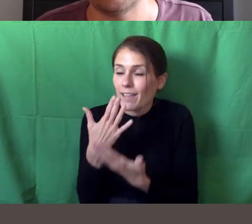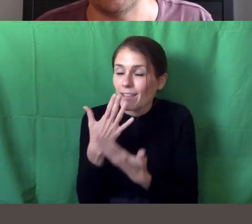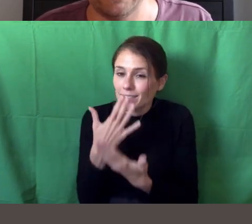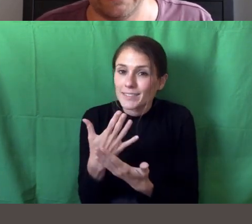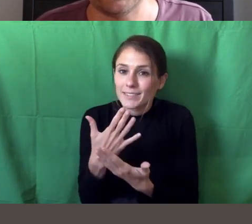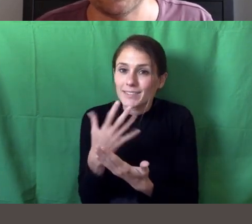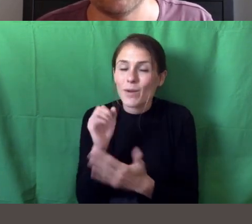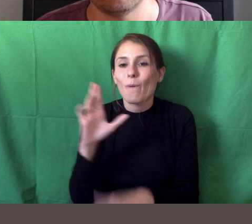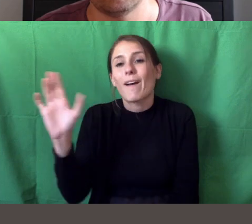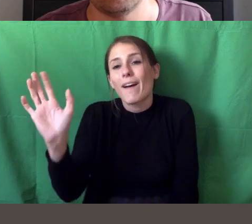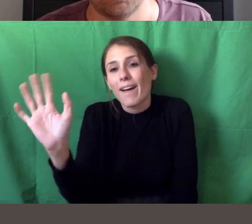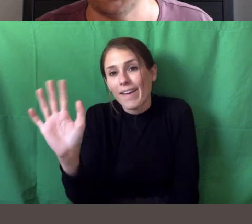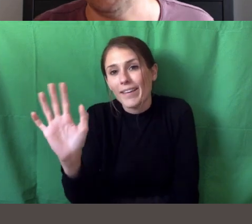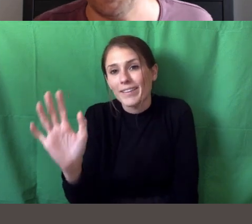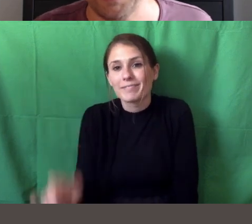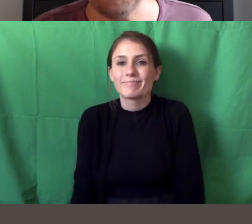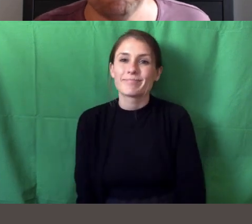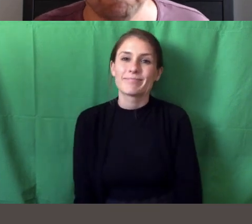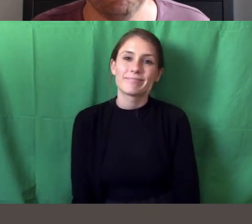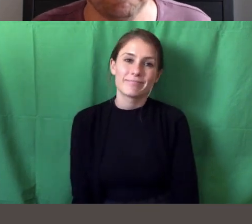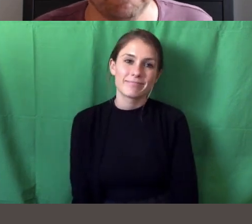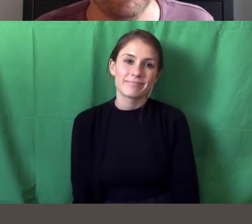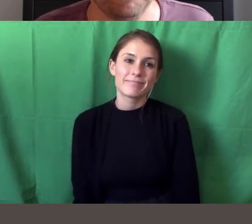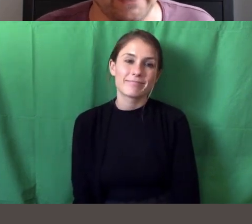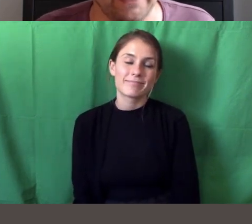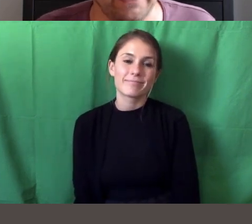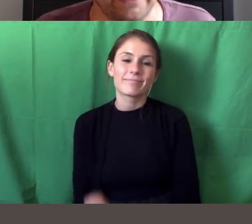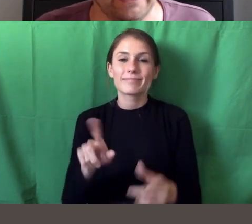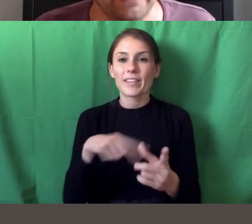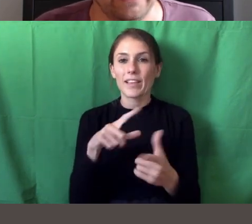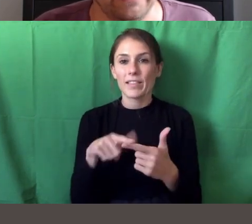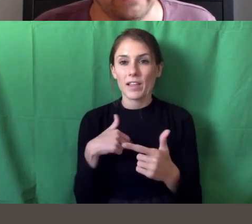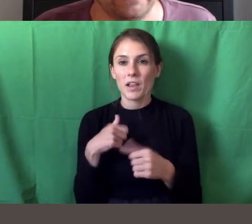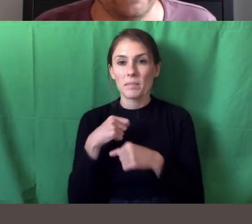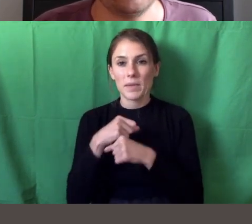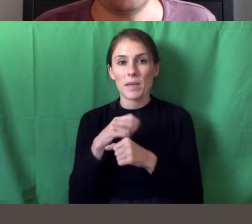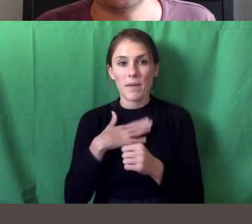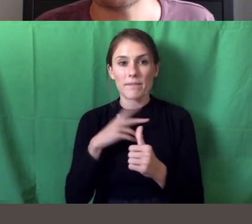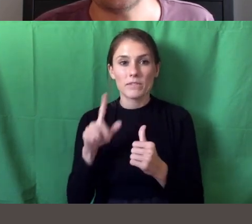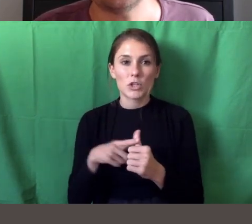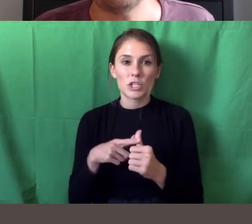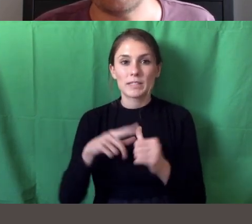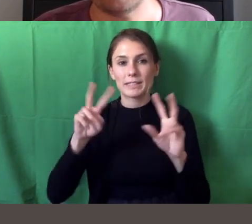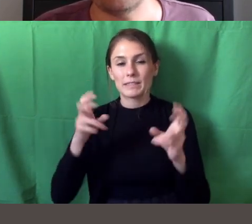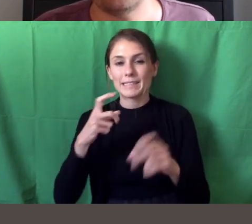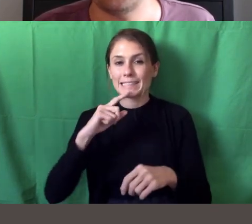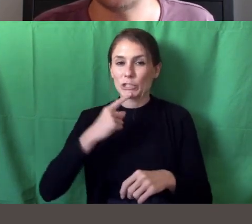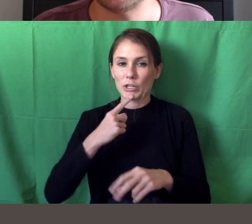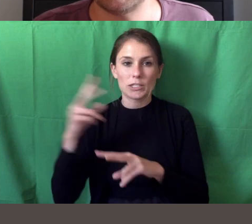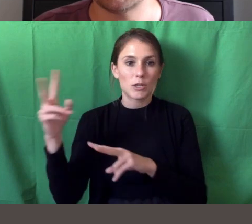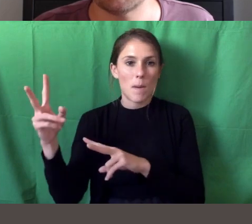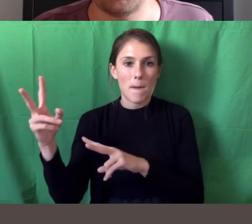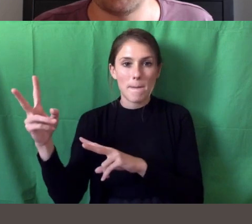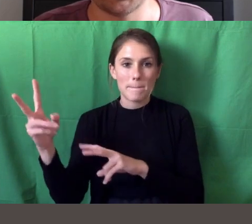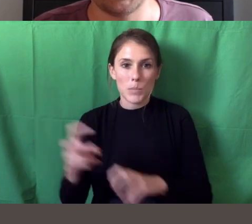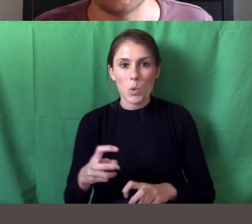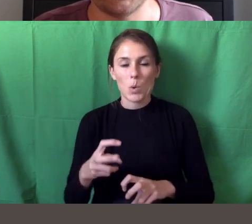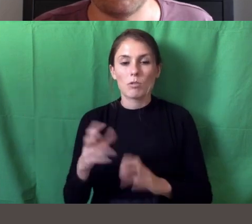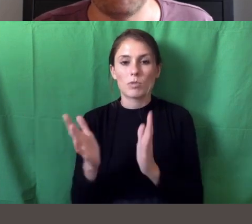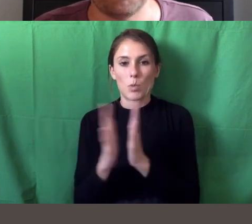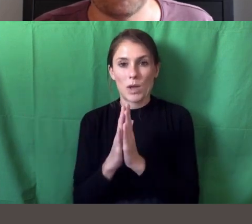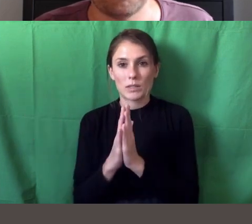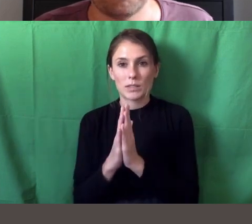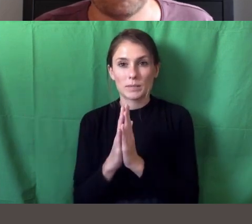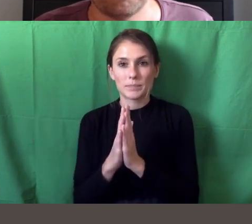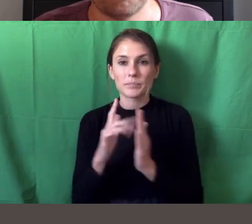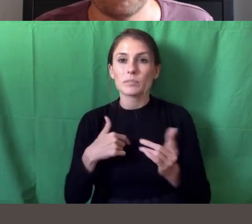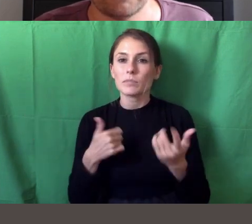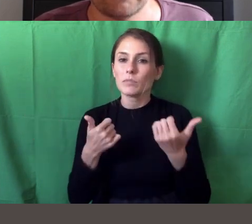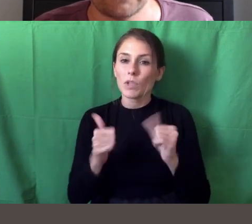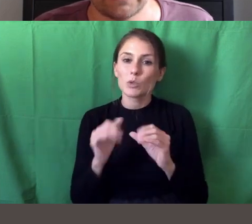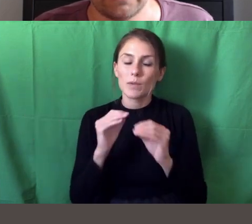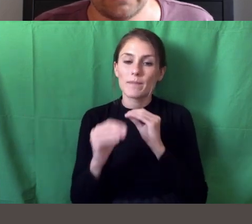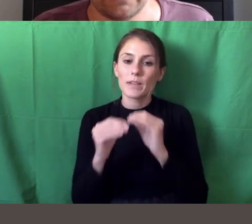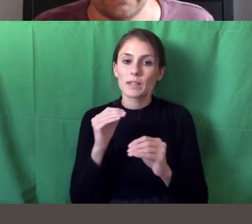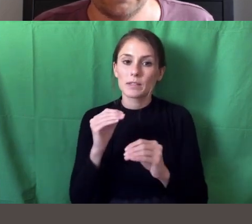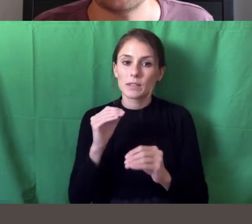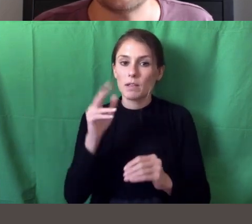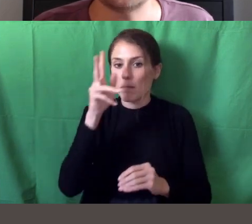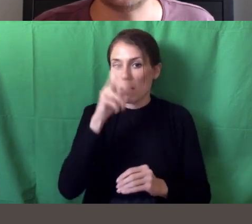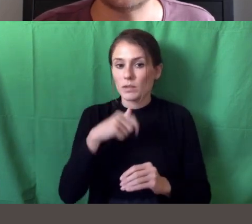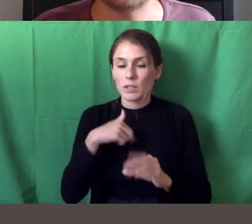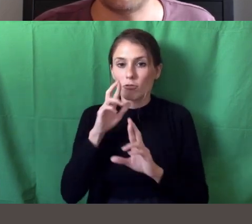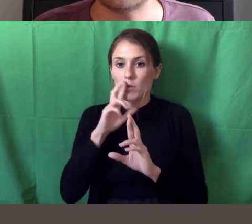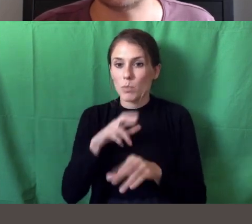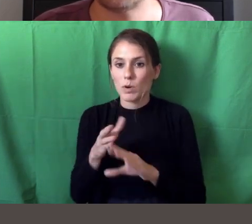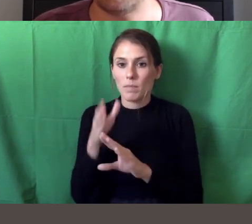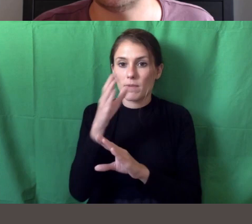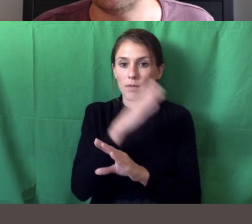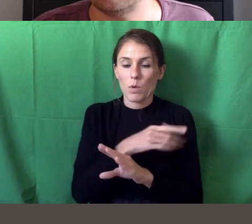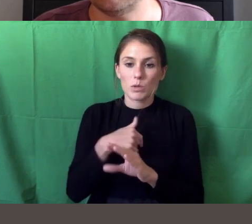the maintainers and say thanks or say hi. And then I created my first serious pull request.